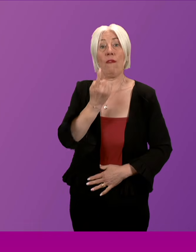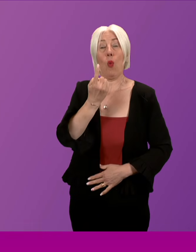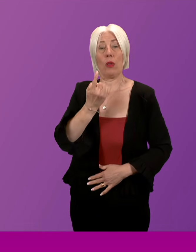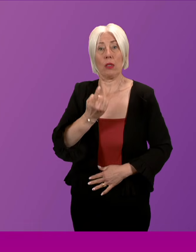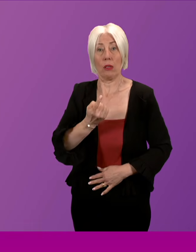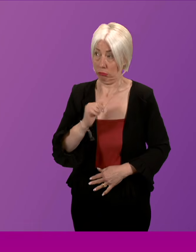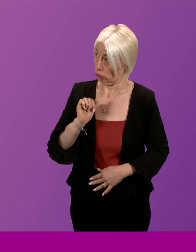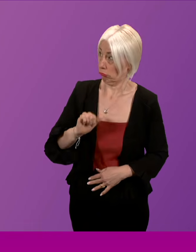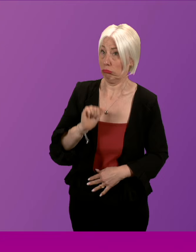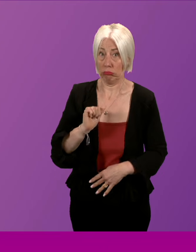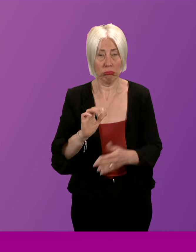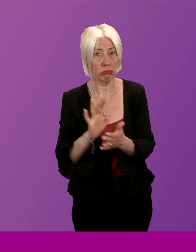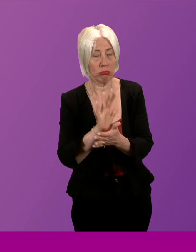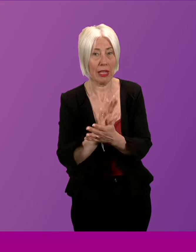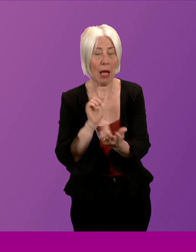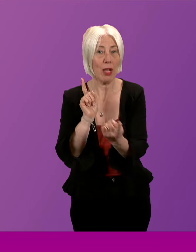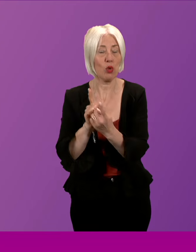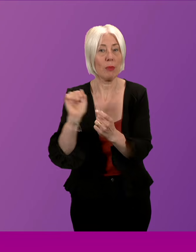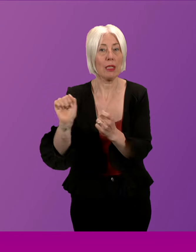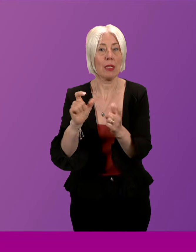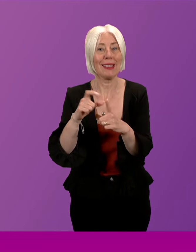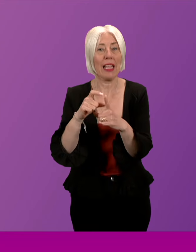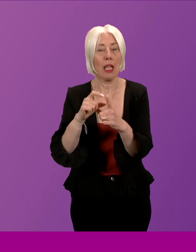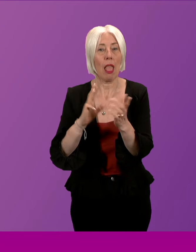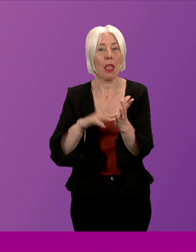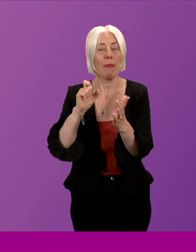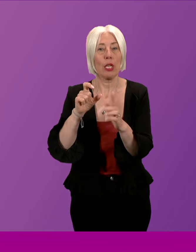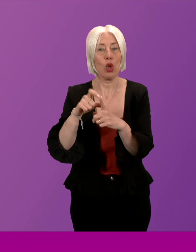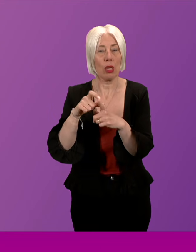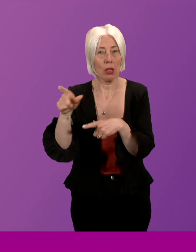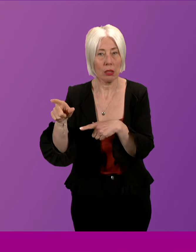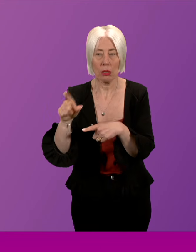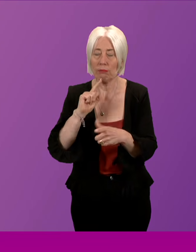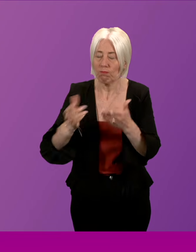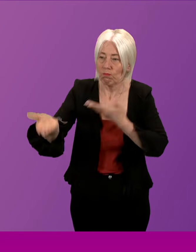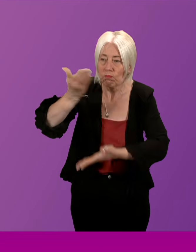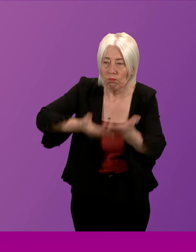I would be very happy to meet Danielle MacDonald and hear the points that she